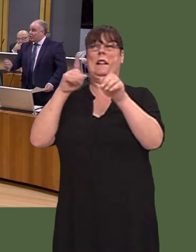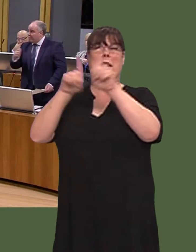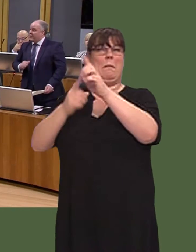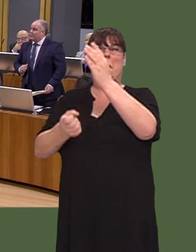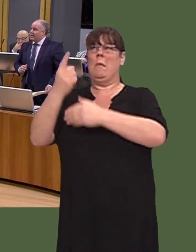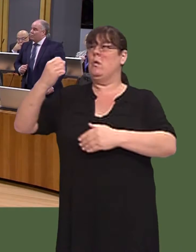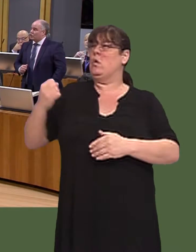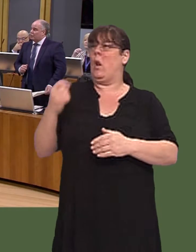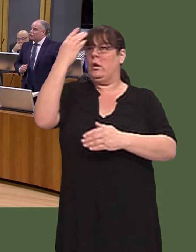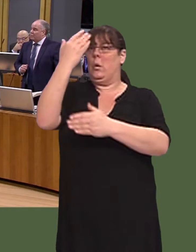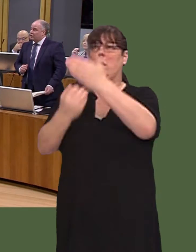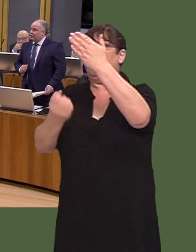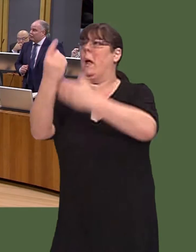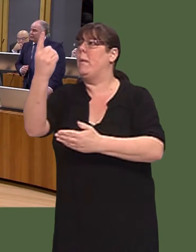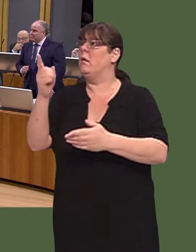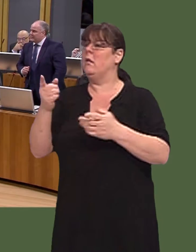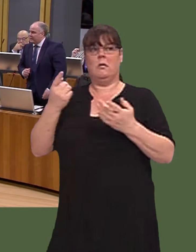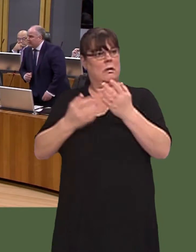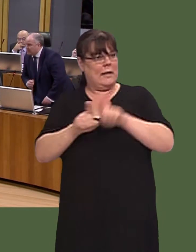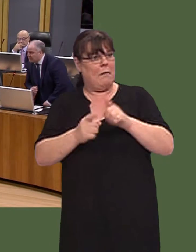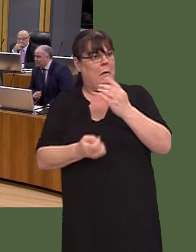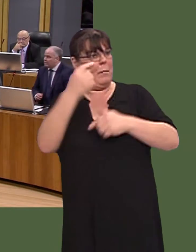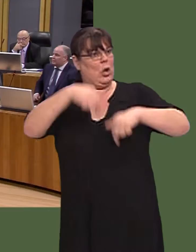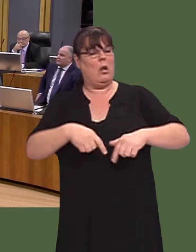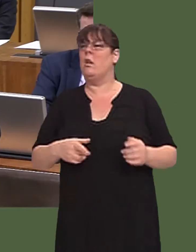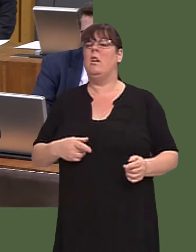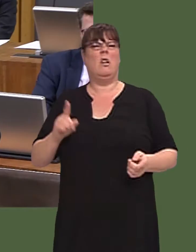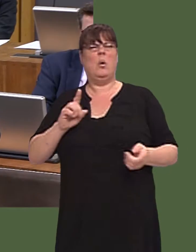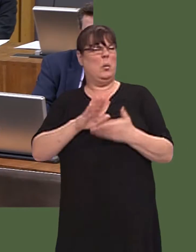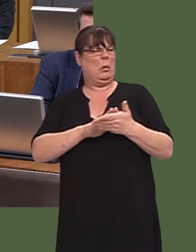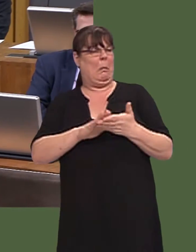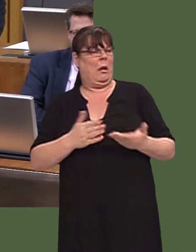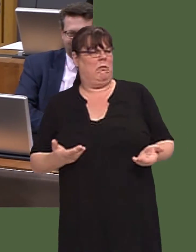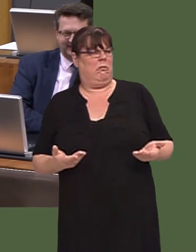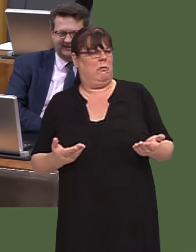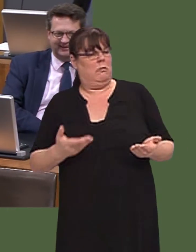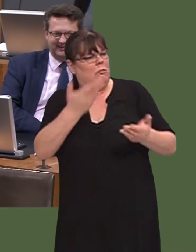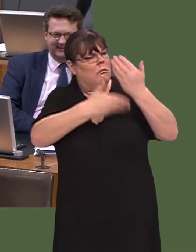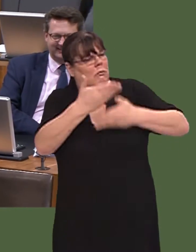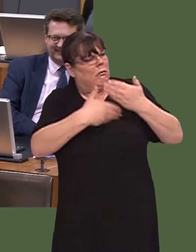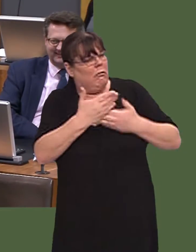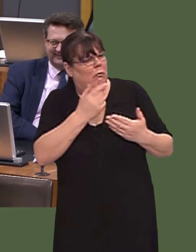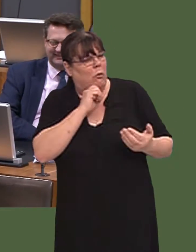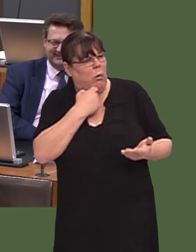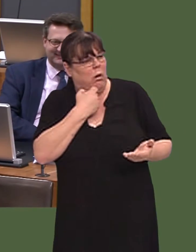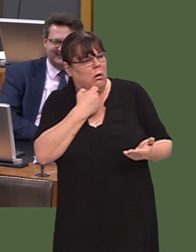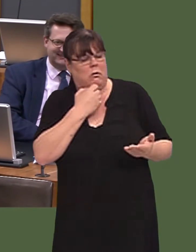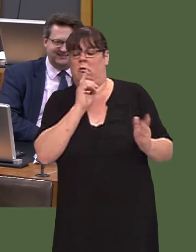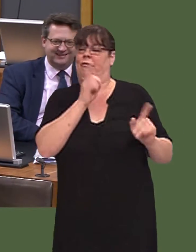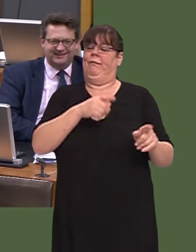Are you prepared to allow Welsh schools to go on a mystery tour, First Minister? Carwyn Jones: I have no idea what he means by that. If anybody would like to explain all that, then there it is.